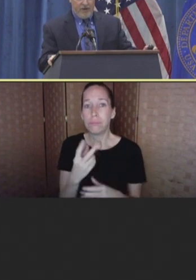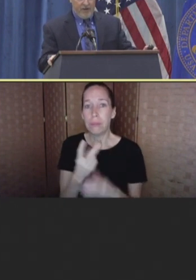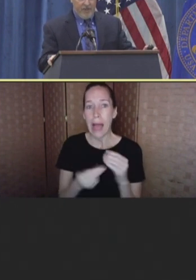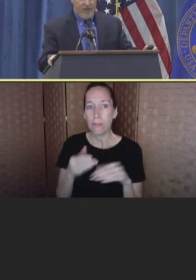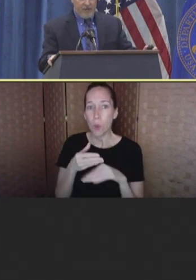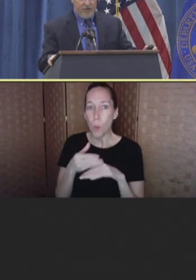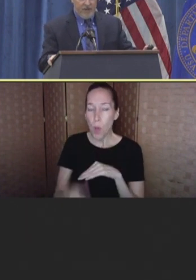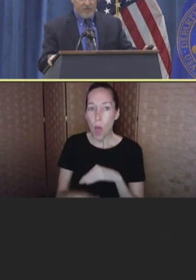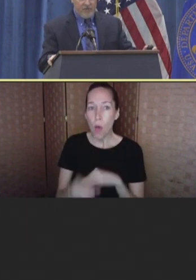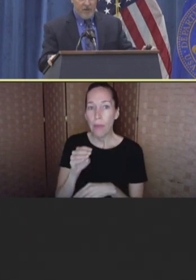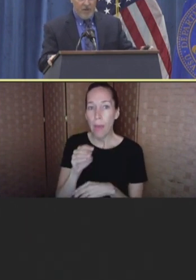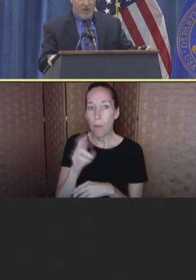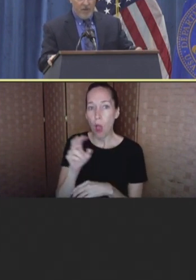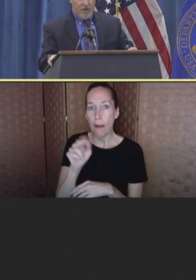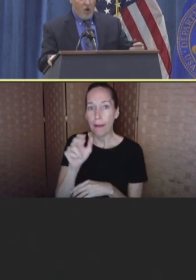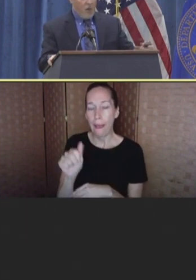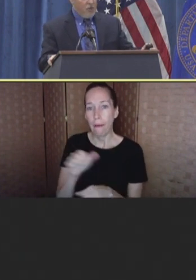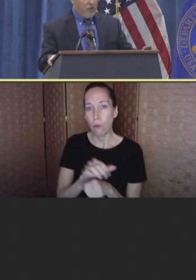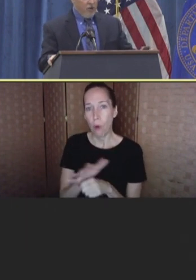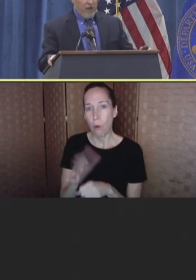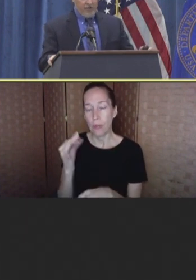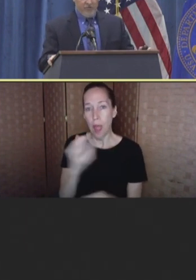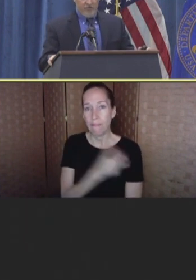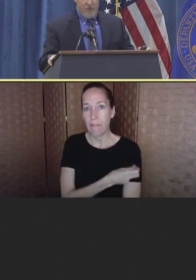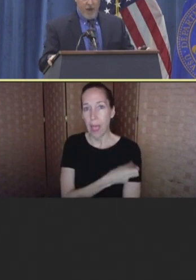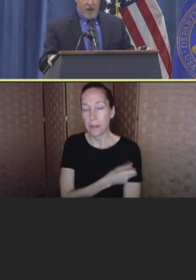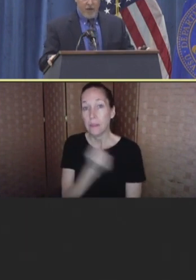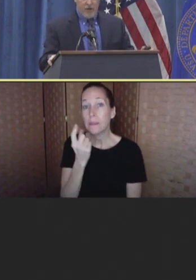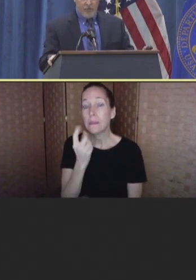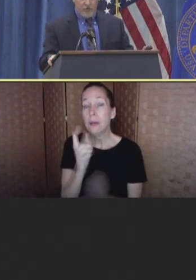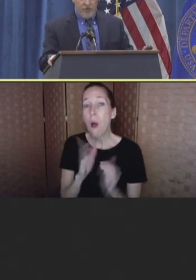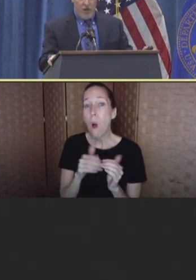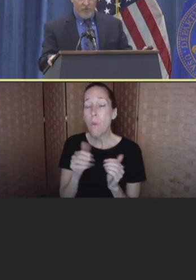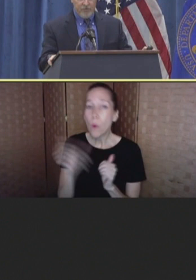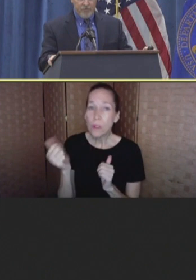COVID-19 vaccines in almost all cases is mild and resolves.